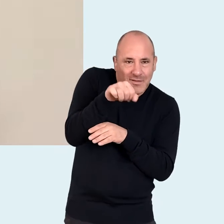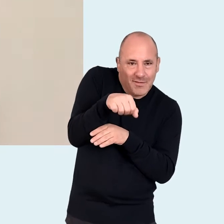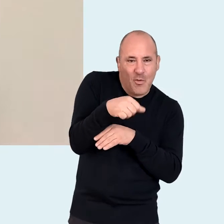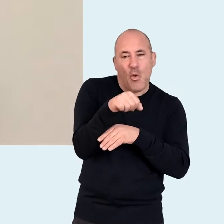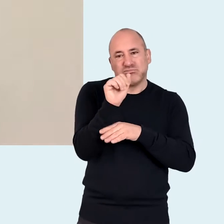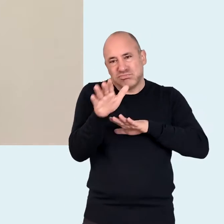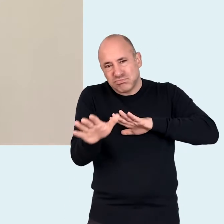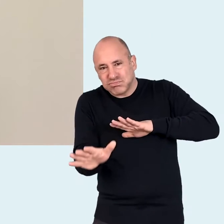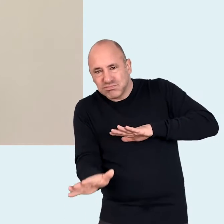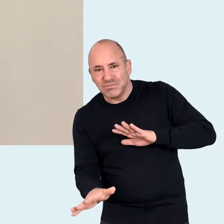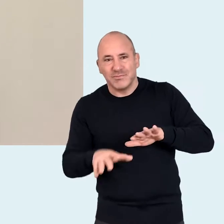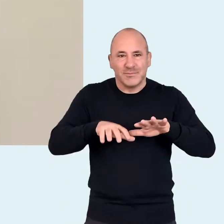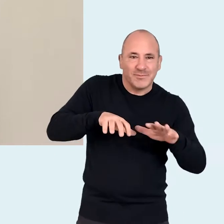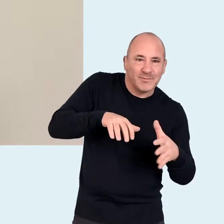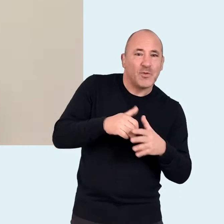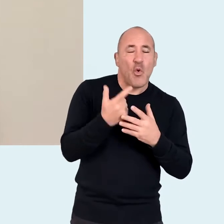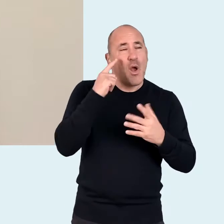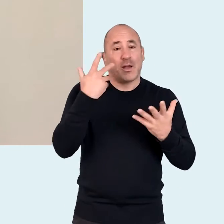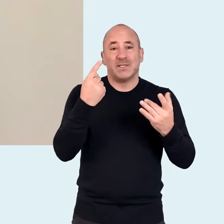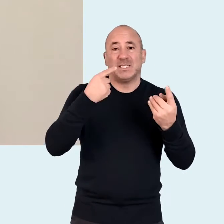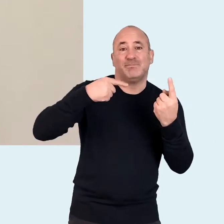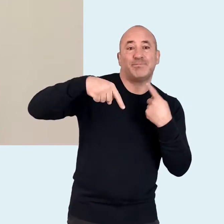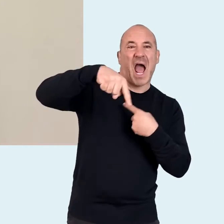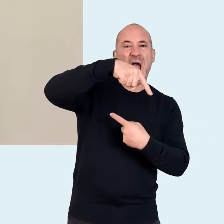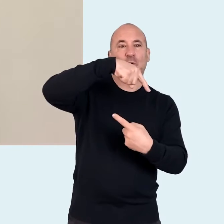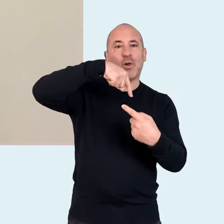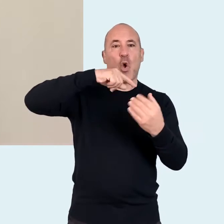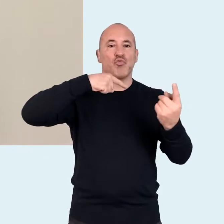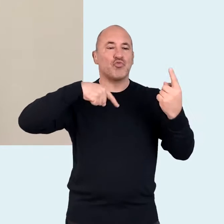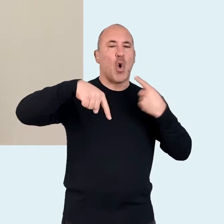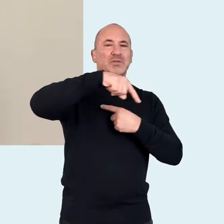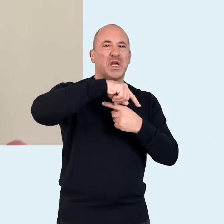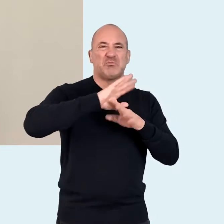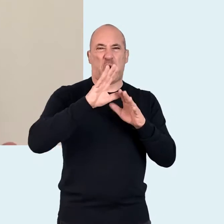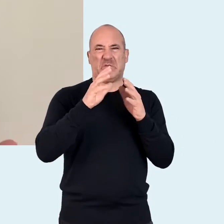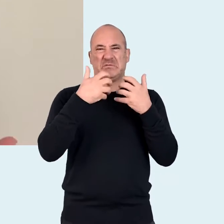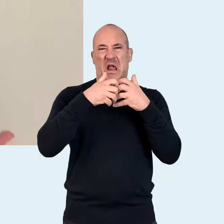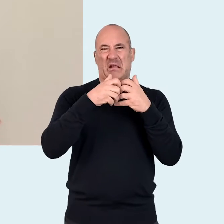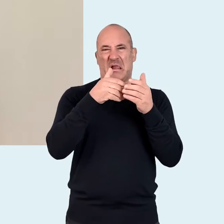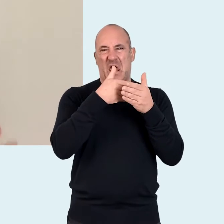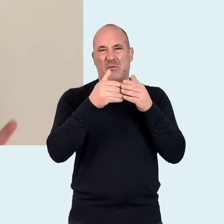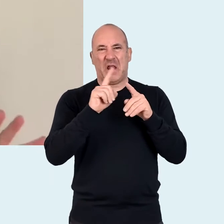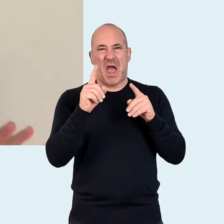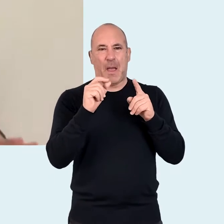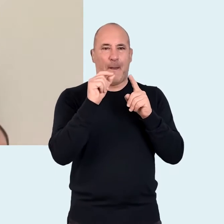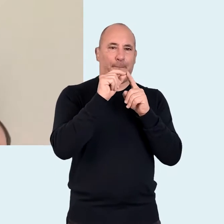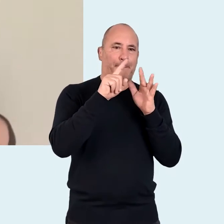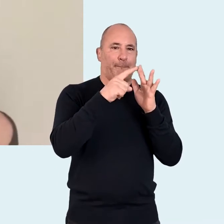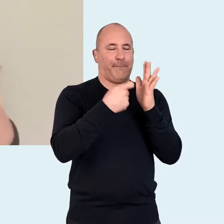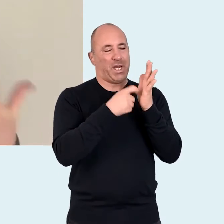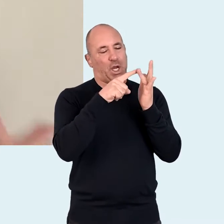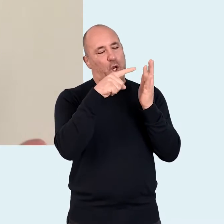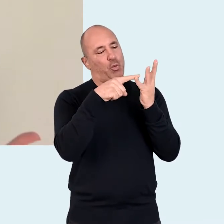where you reach down to touch the floor as folding forwards or reaching downwards, or